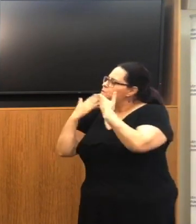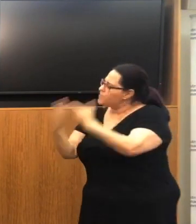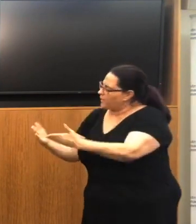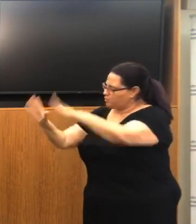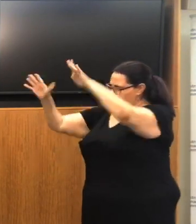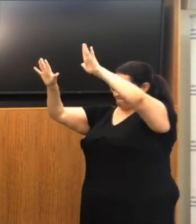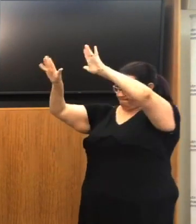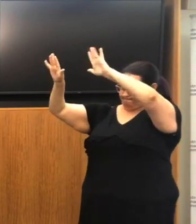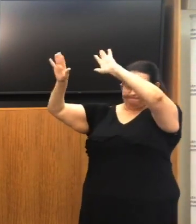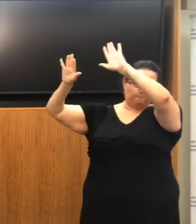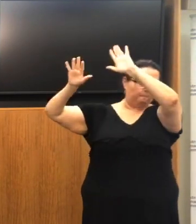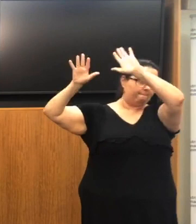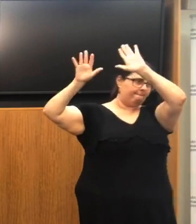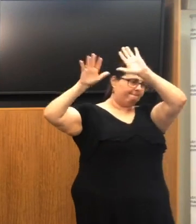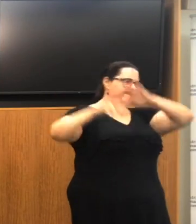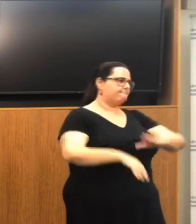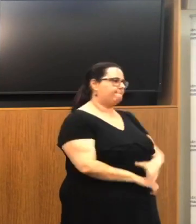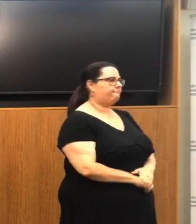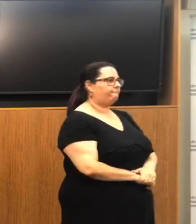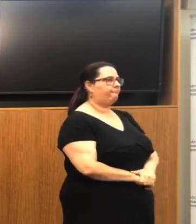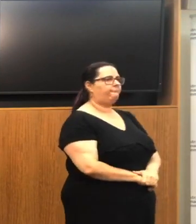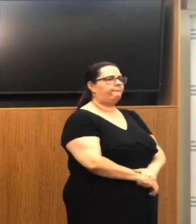(audience clapping)